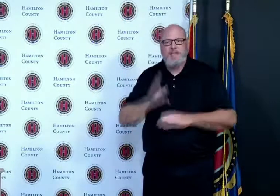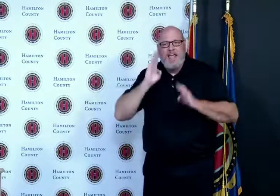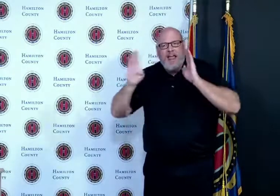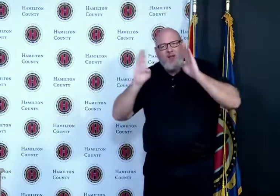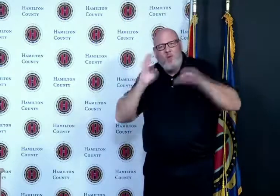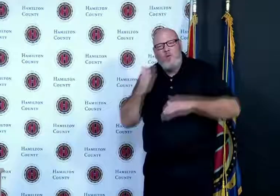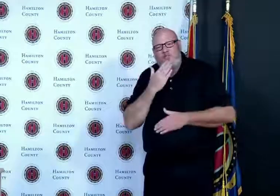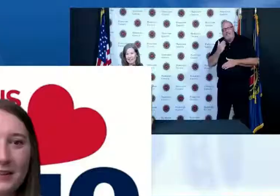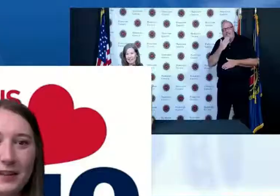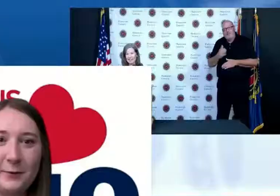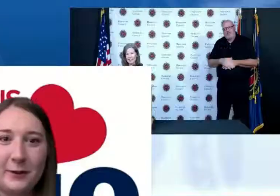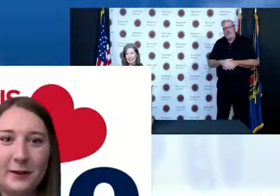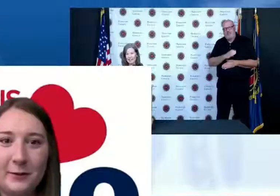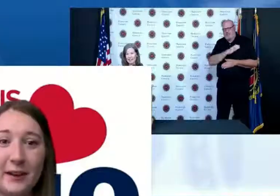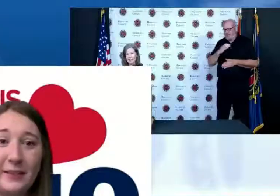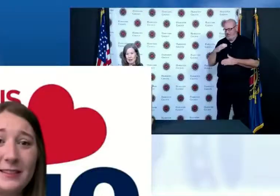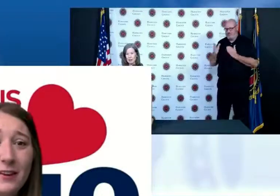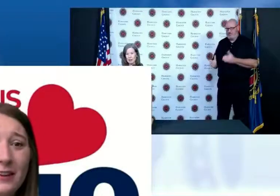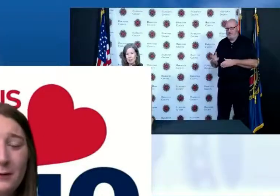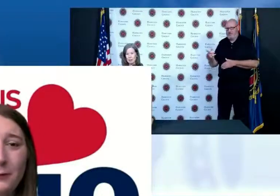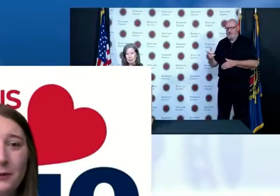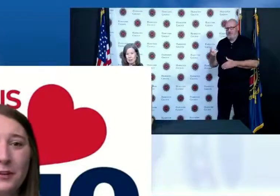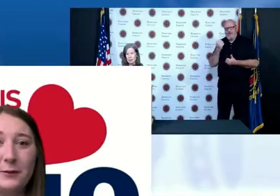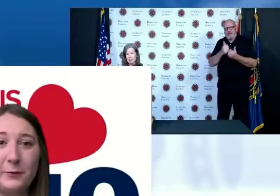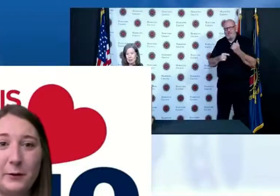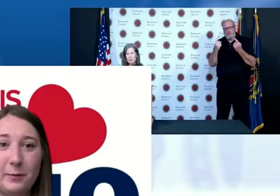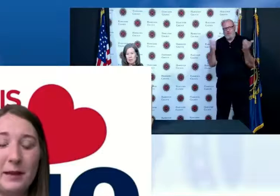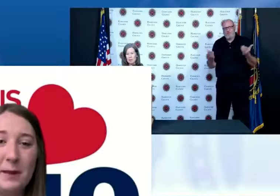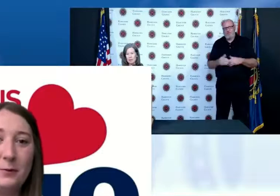and everyone at Hamilton County for for having us on and for for bringing people